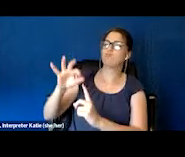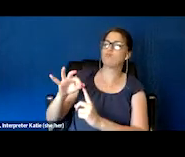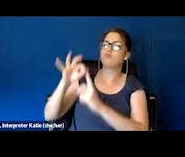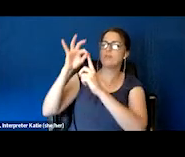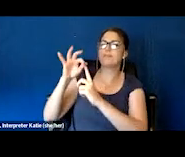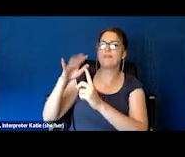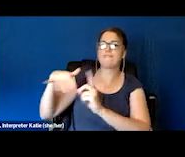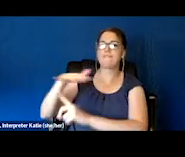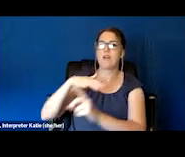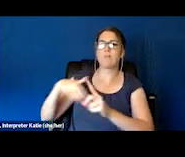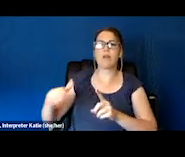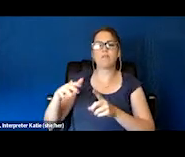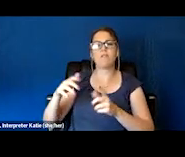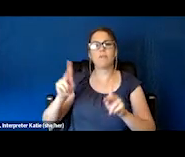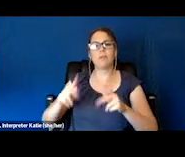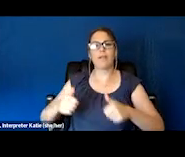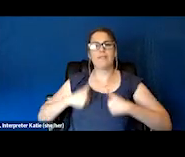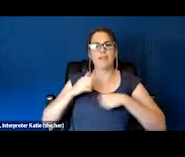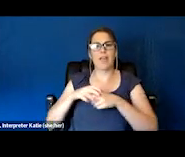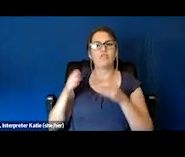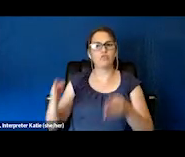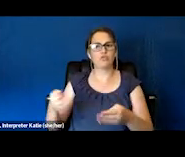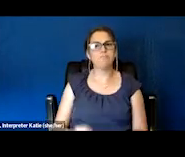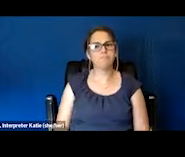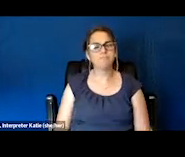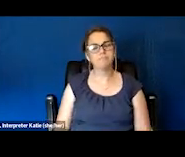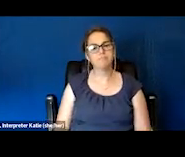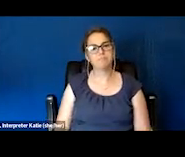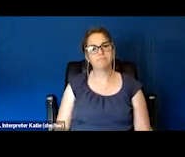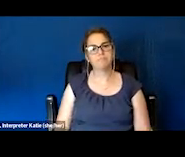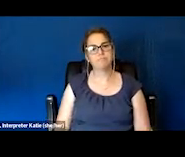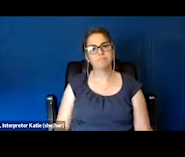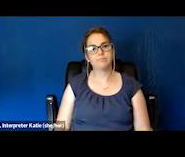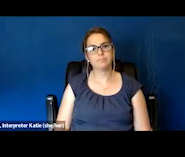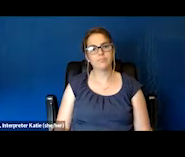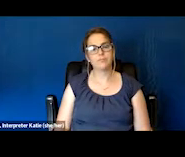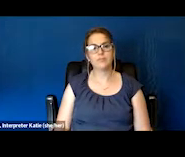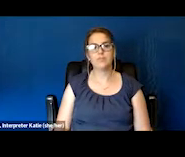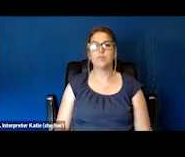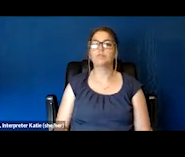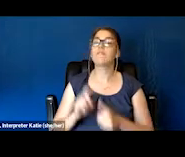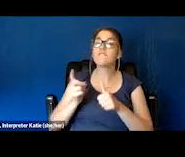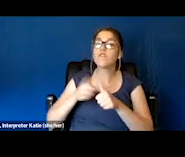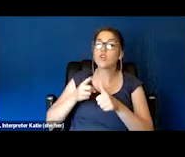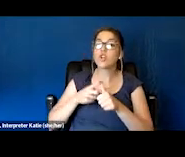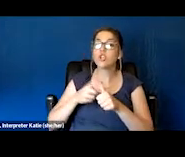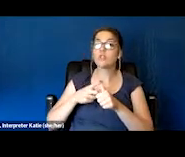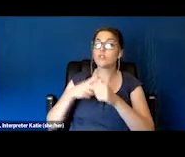that you are providing care in. So when screening, you wanna ask permission